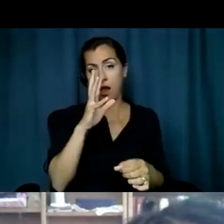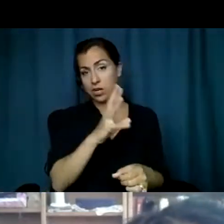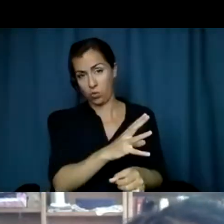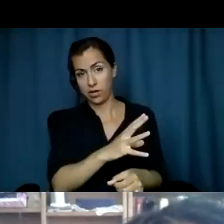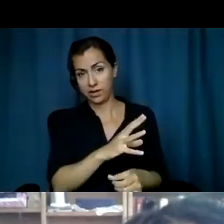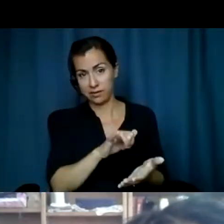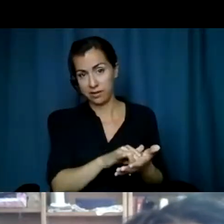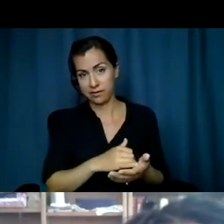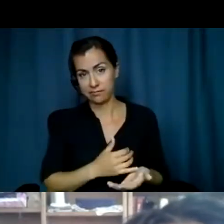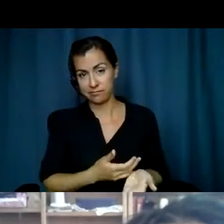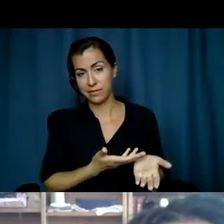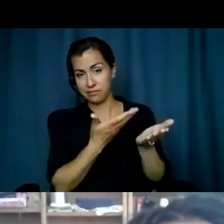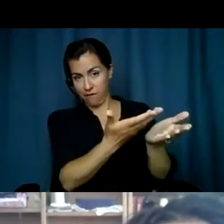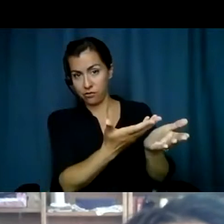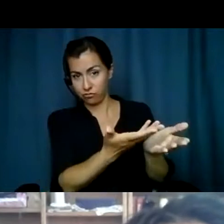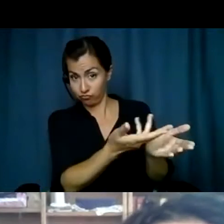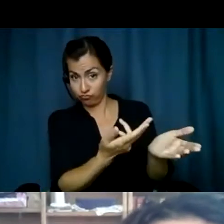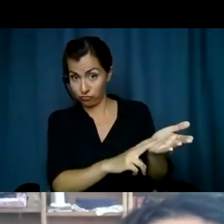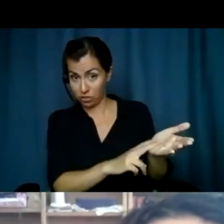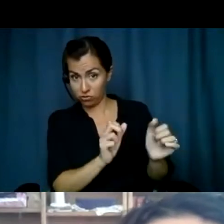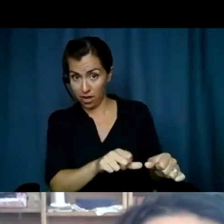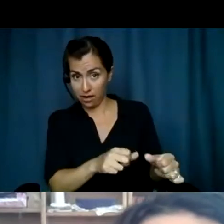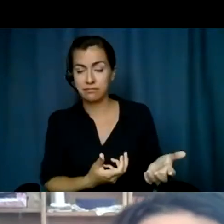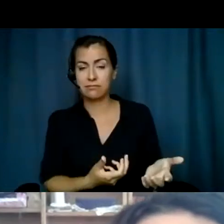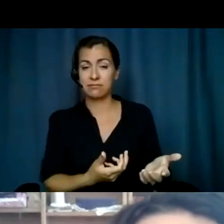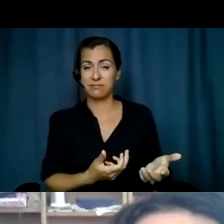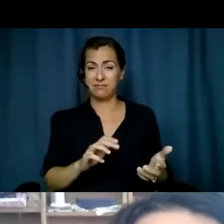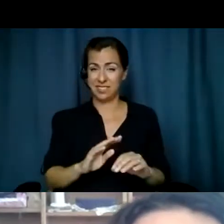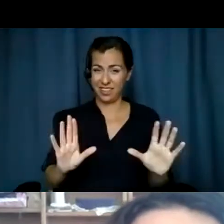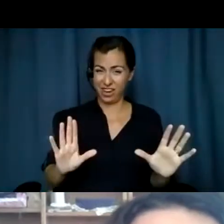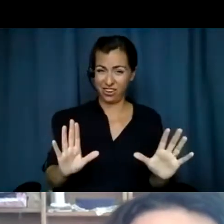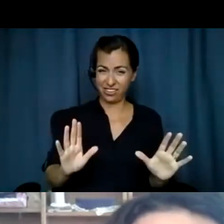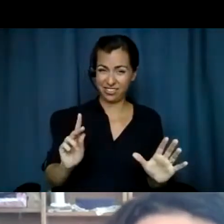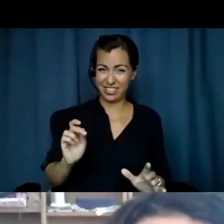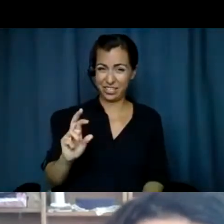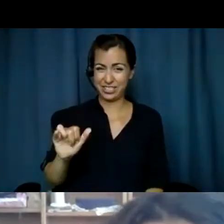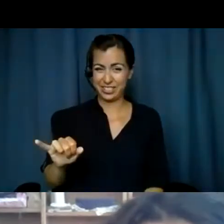Oregon and spoke with young people with disabilities who were graduating high school, and talked about the importance of